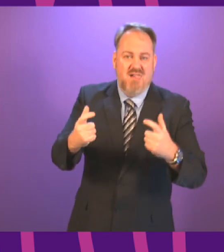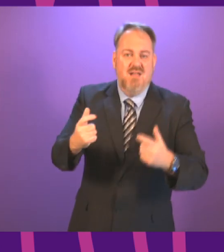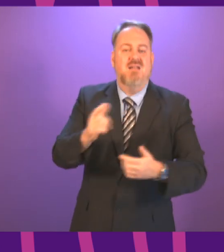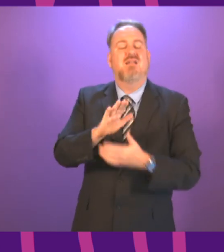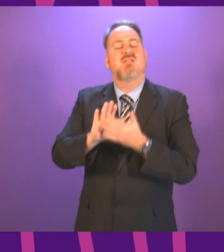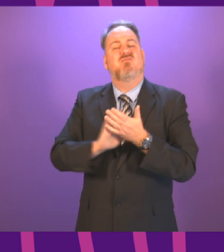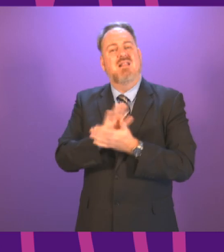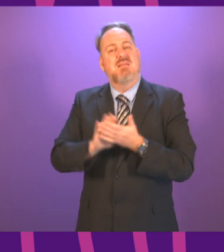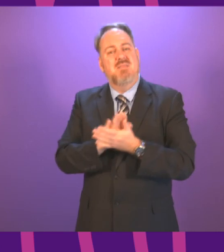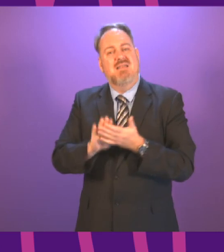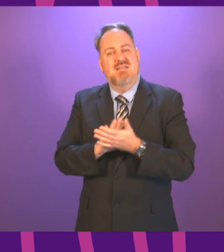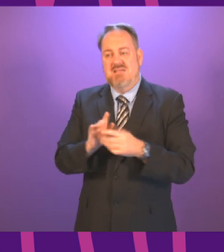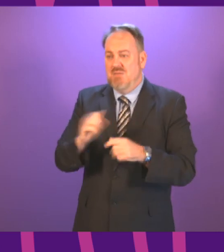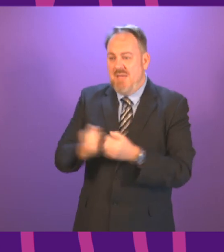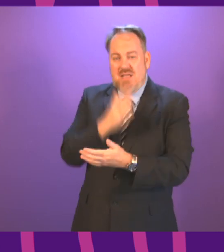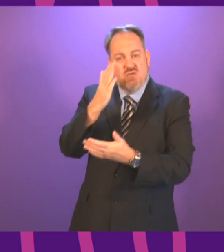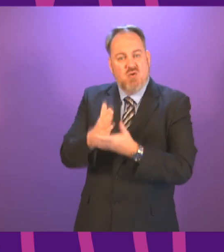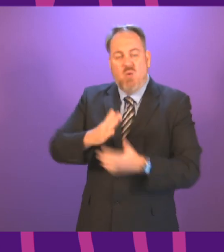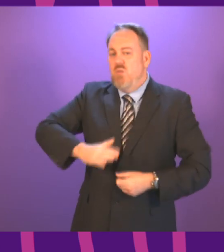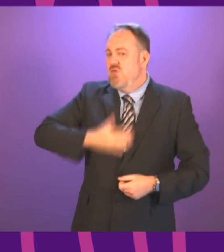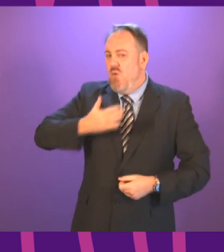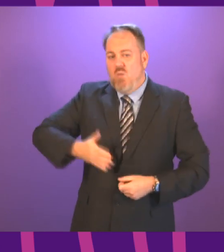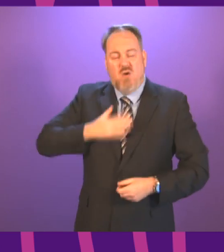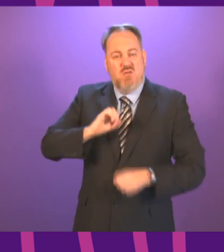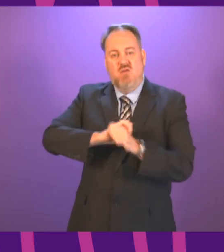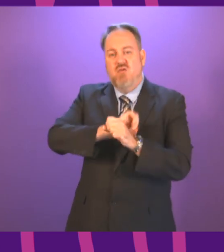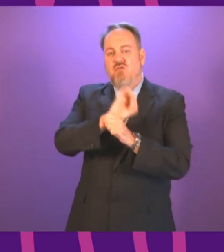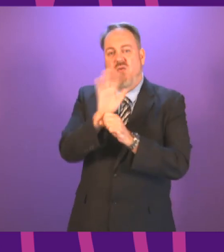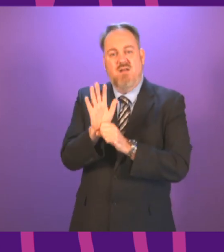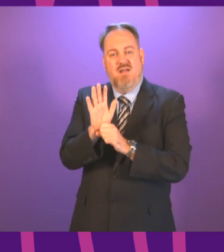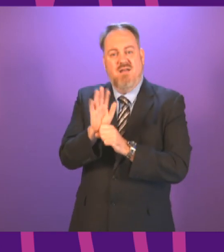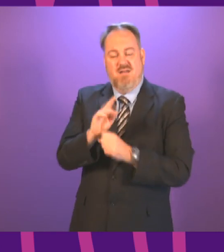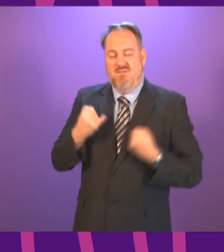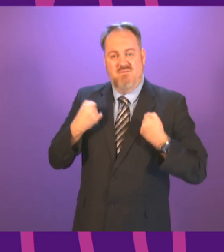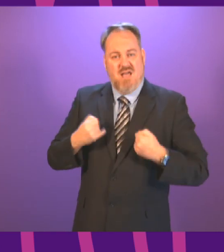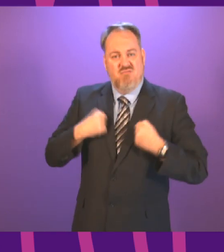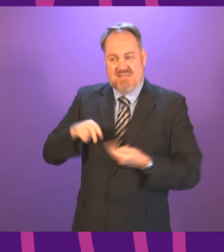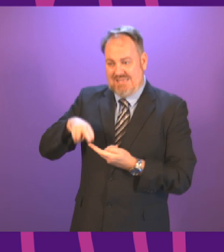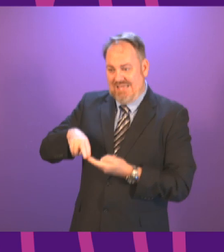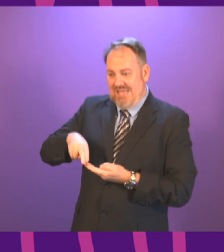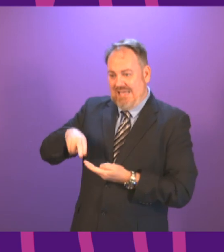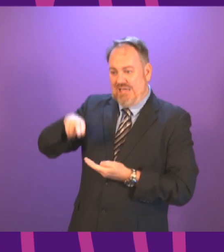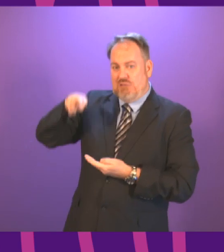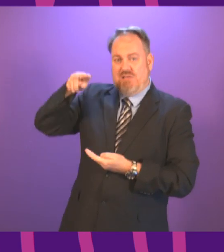as we try to ensure that cases of Covid do not rise, and that any rise does not accelerate